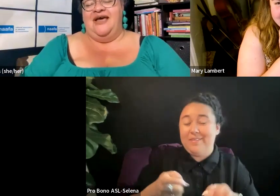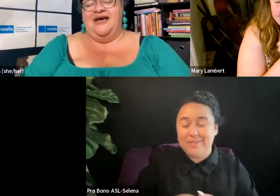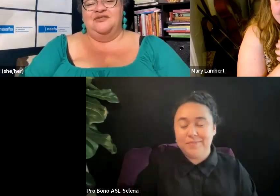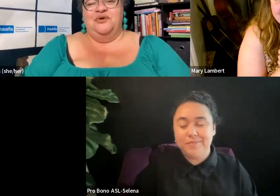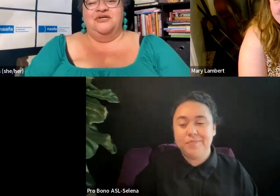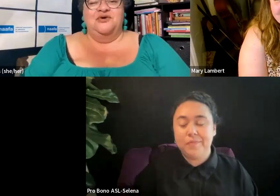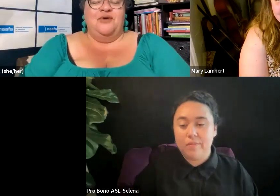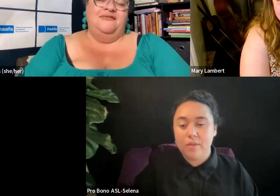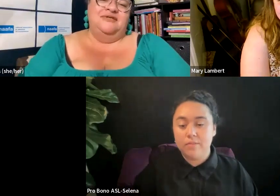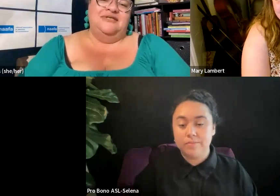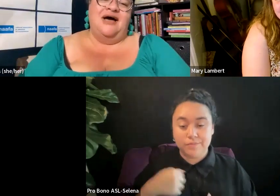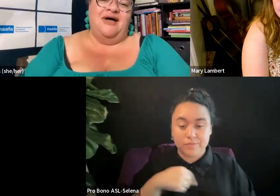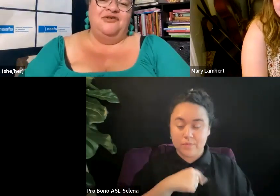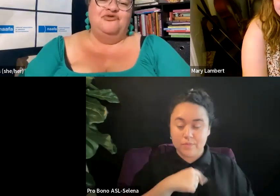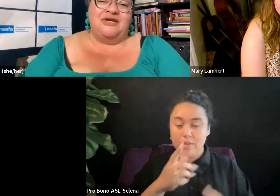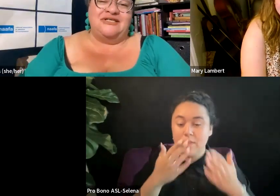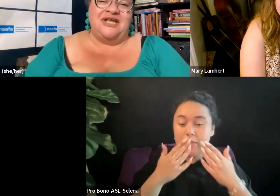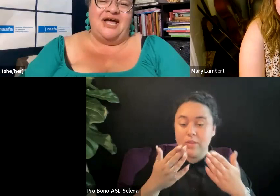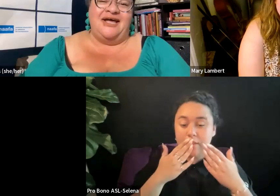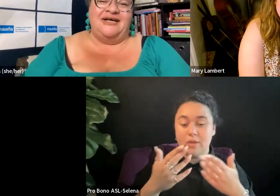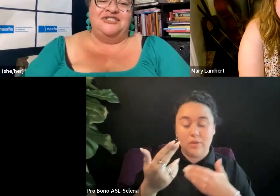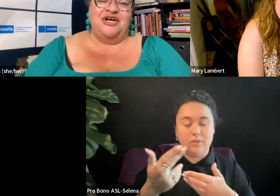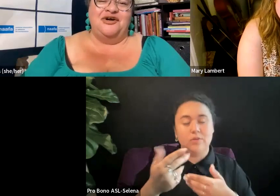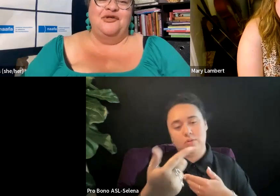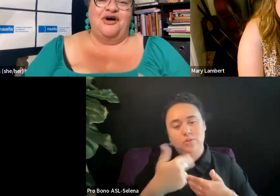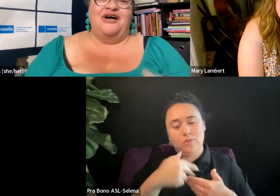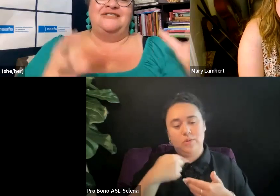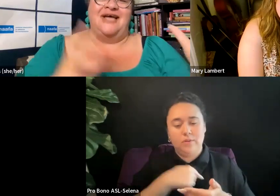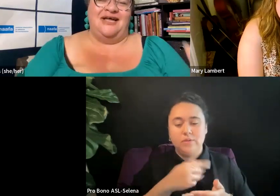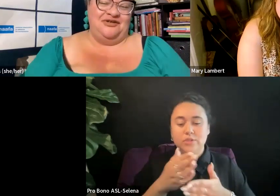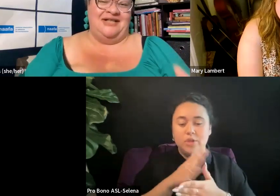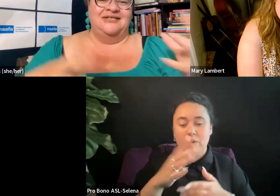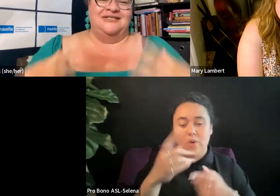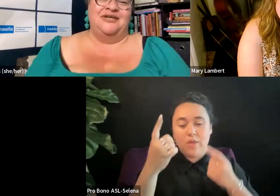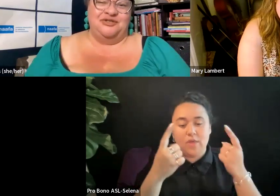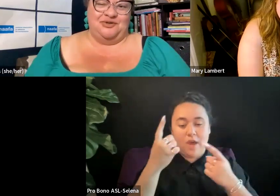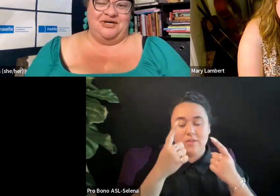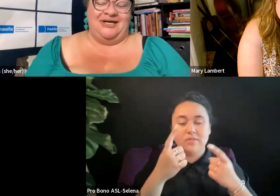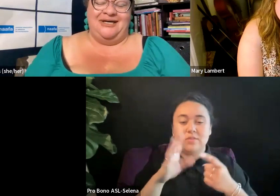And we are so grateful to have had you join us today and share your thoughts and your talents and your story.